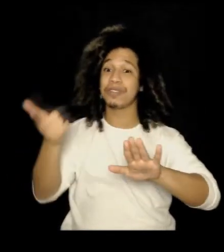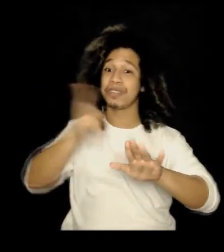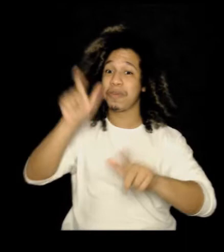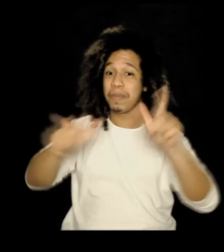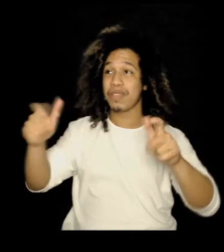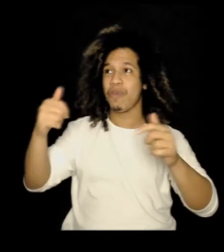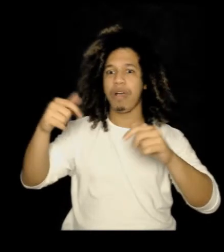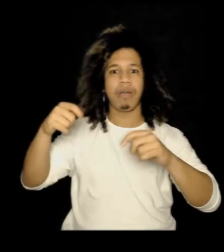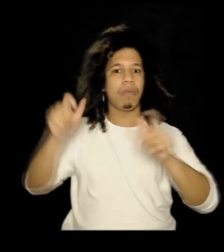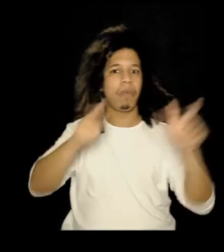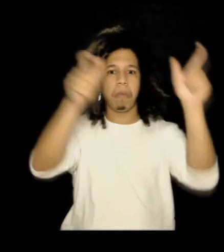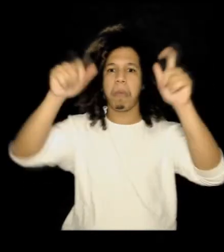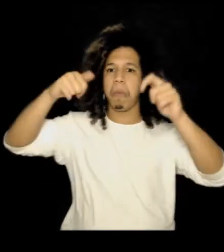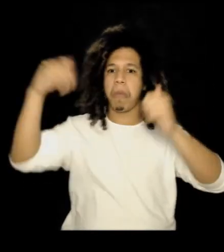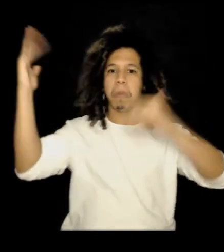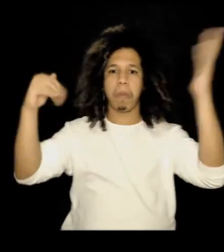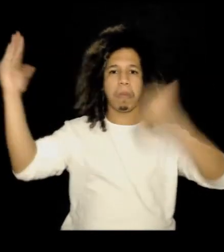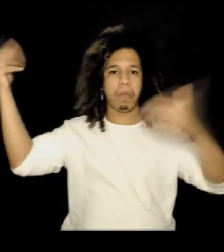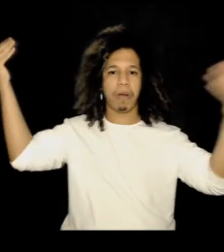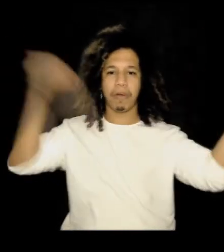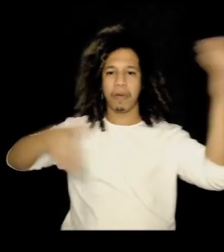people back then, it was also very democratic